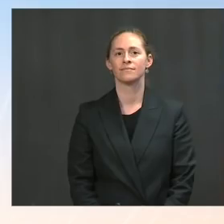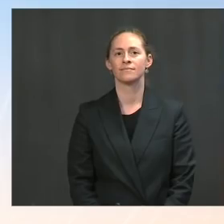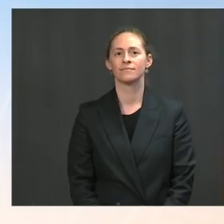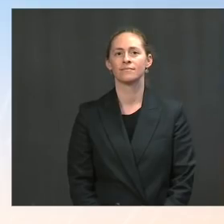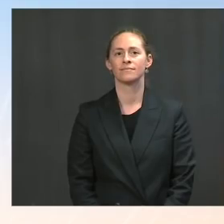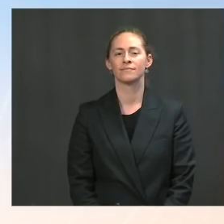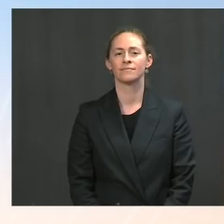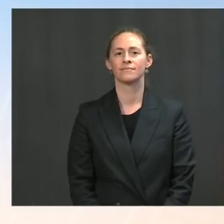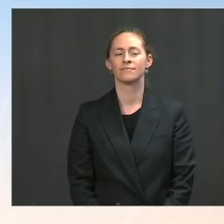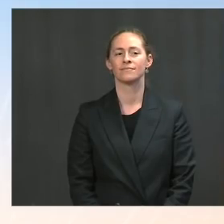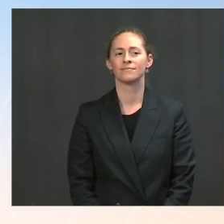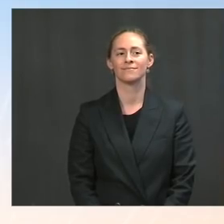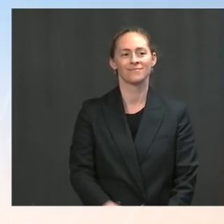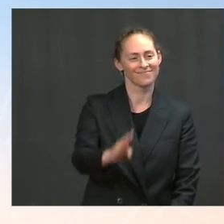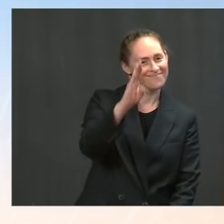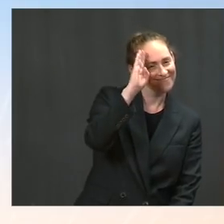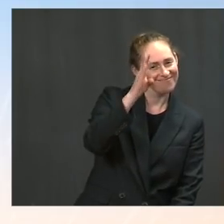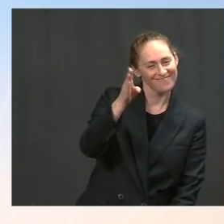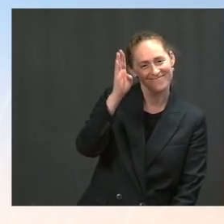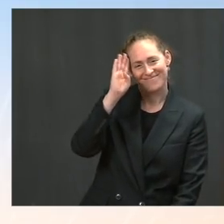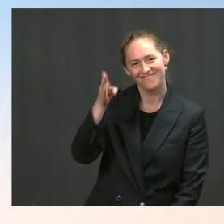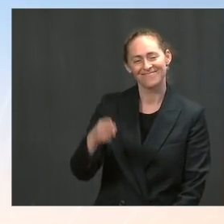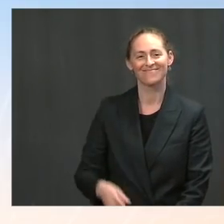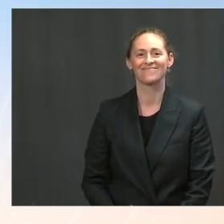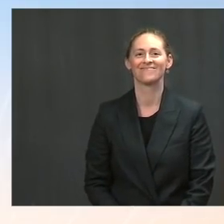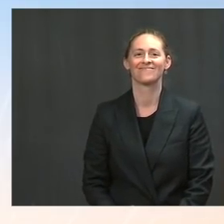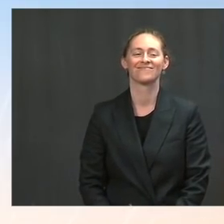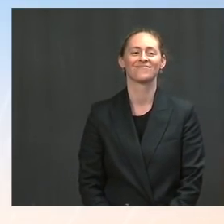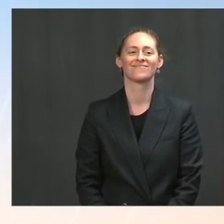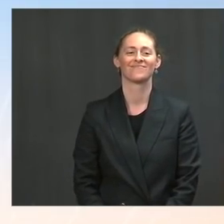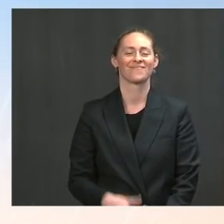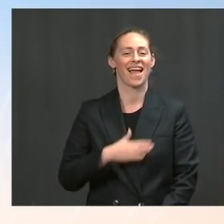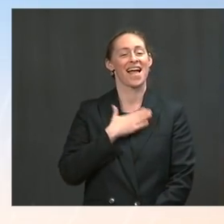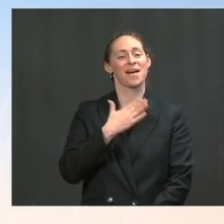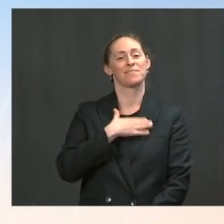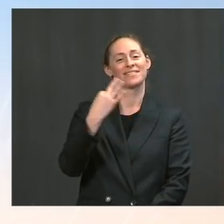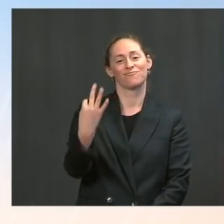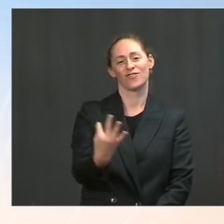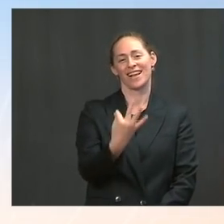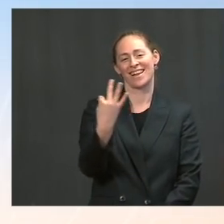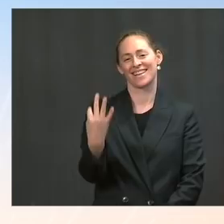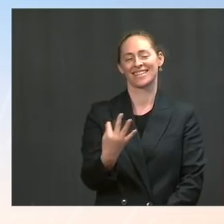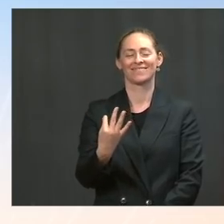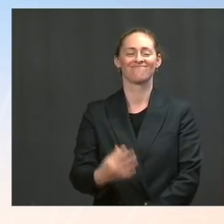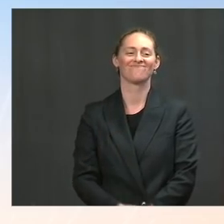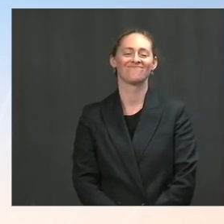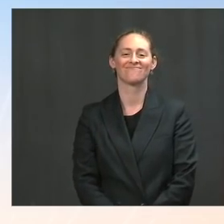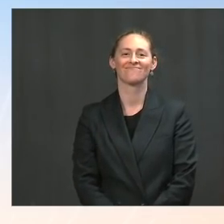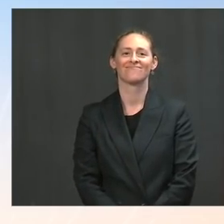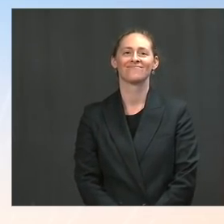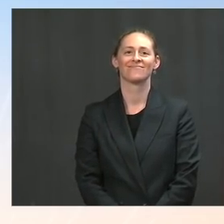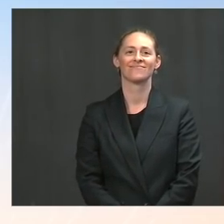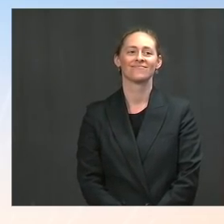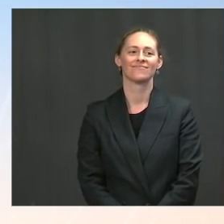Ms. Psaki: Hi, everyone. The Press: Hello. Ms. Psaki: Happy Friday. The Press: Happy Friday. Ms. Psaki: Brian Karem has got some sunglasses on.